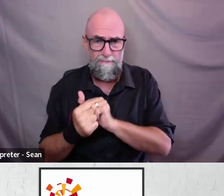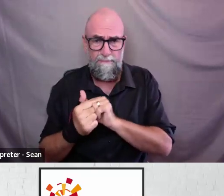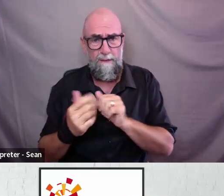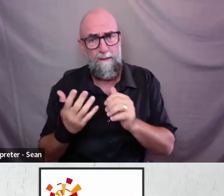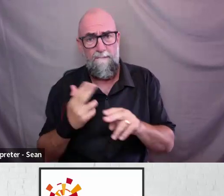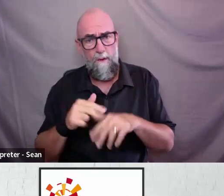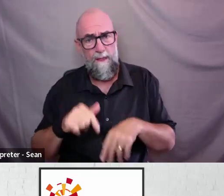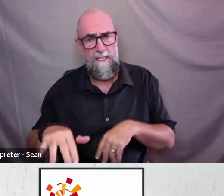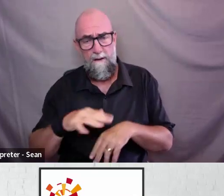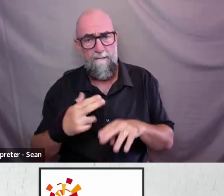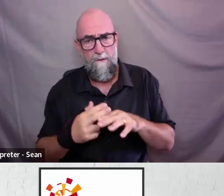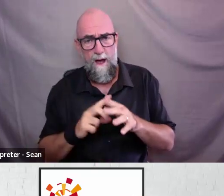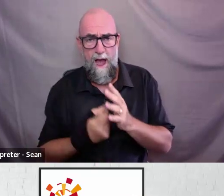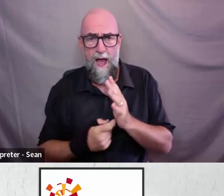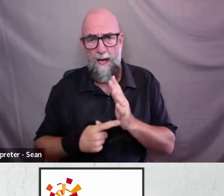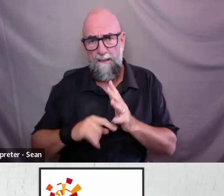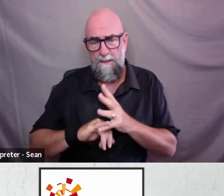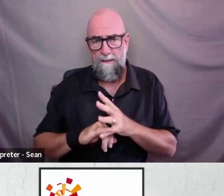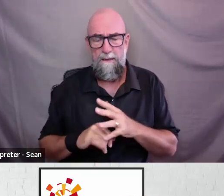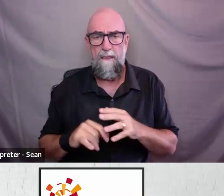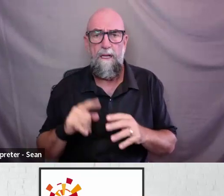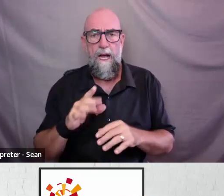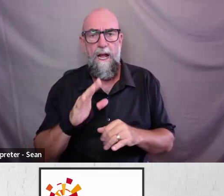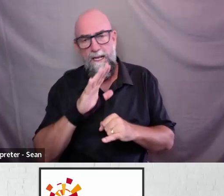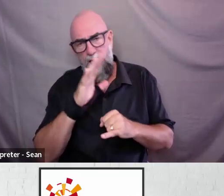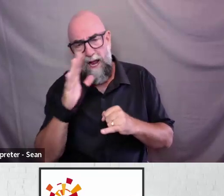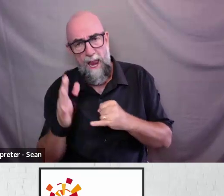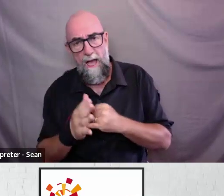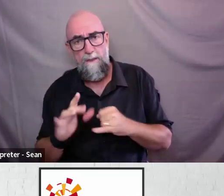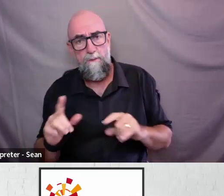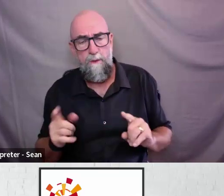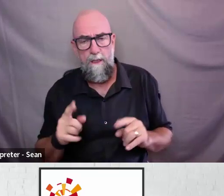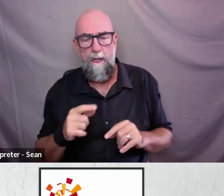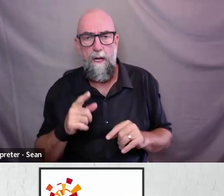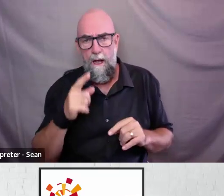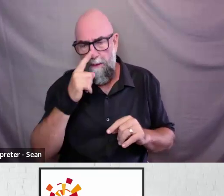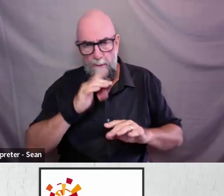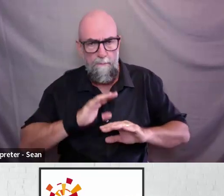systems and I will talk about that a little more later. >> Thanks for that, so